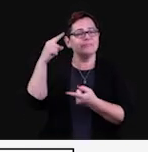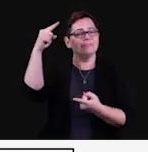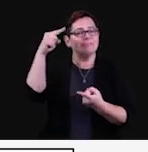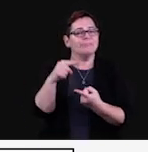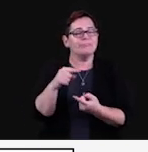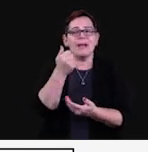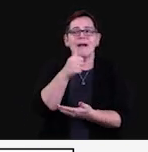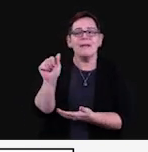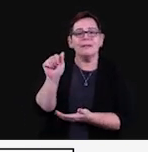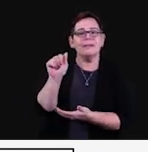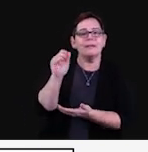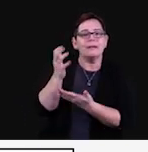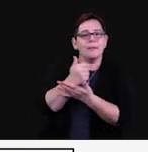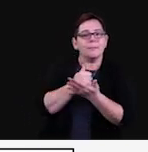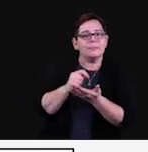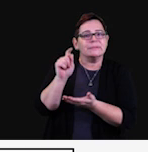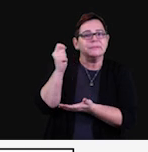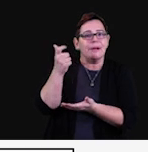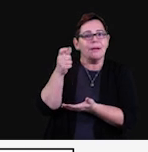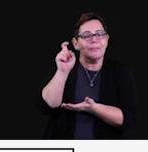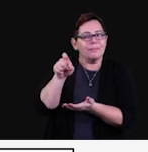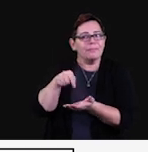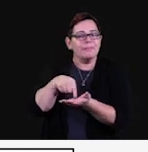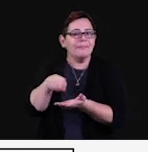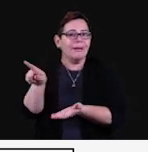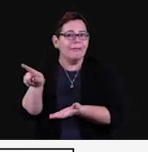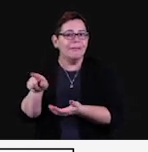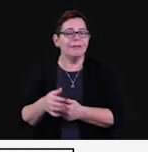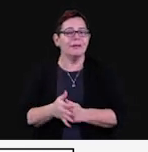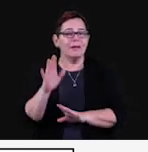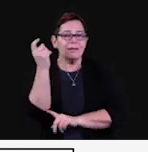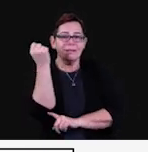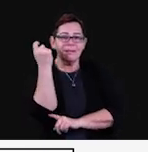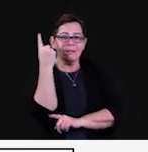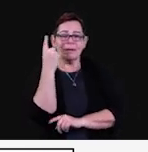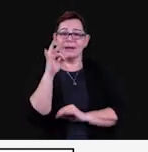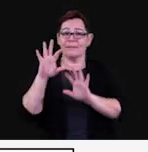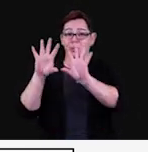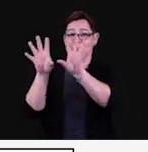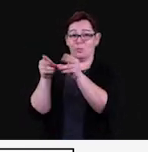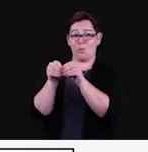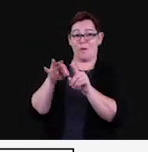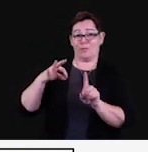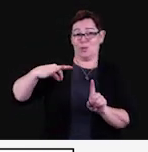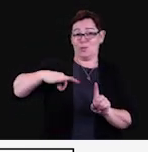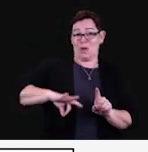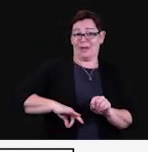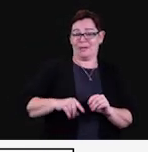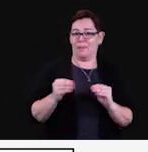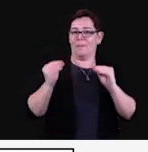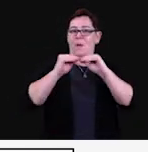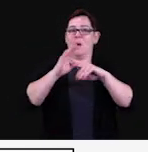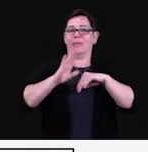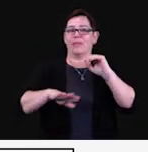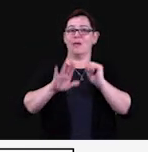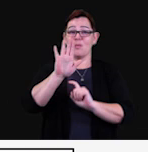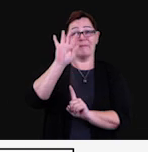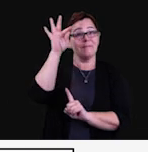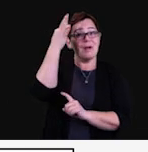However, if the total of these credits is more than your federal income tax, you will not get a refund for the difference.